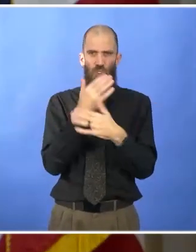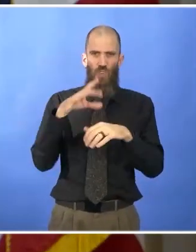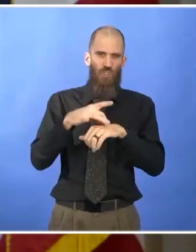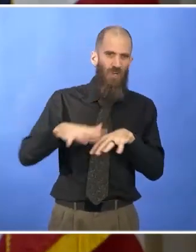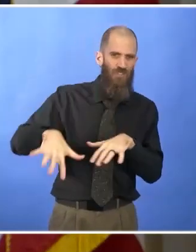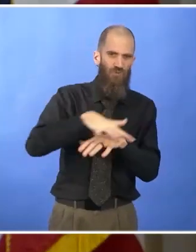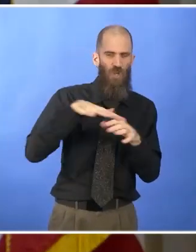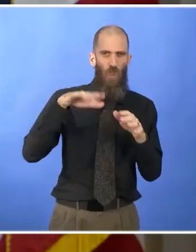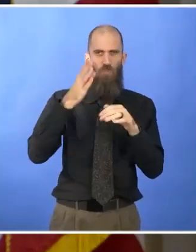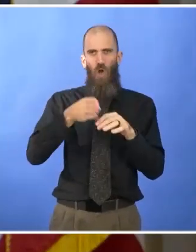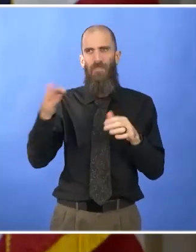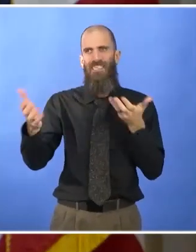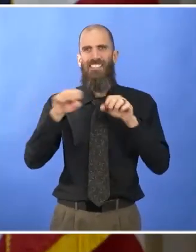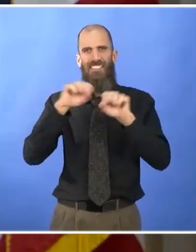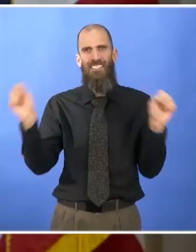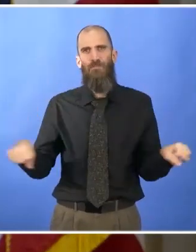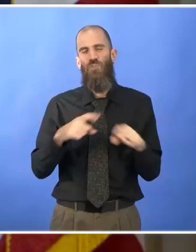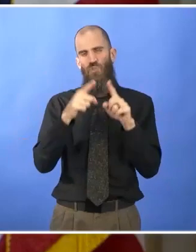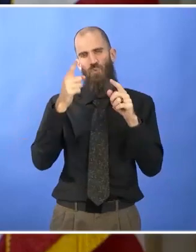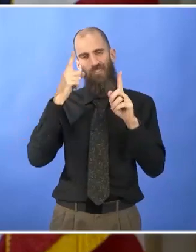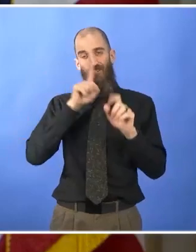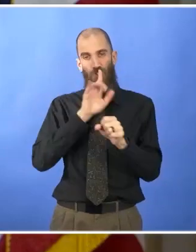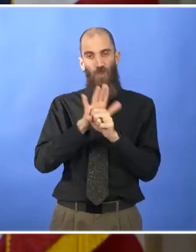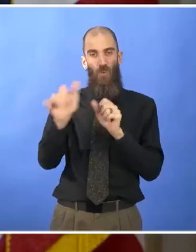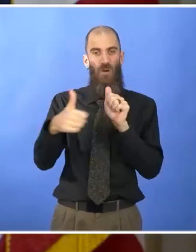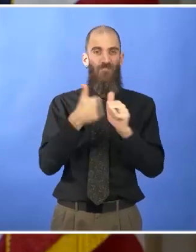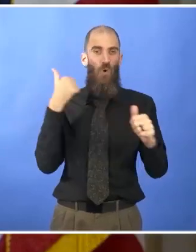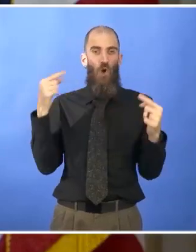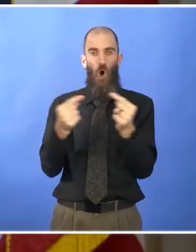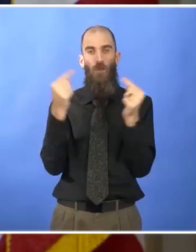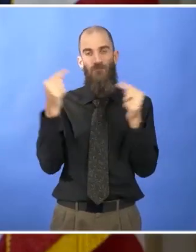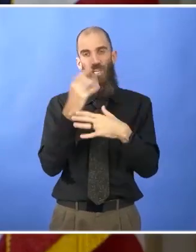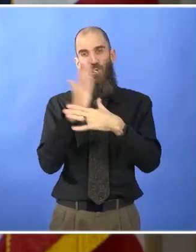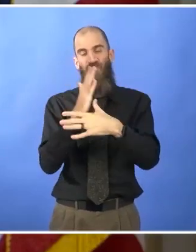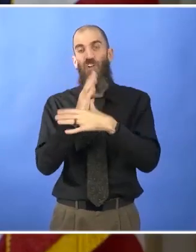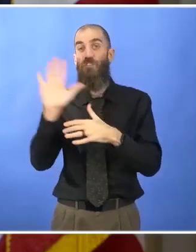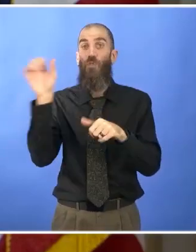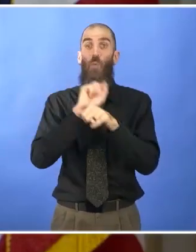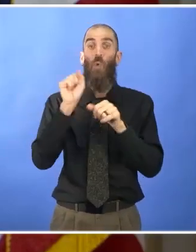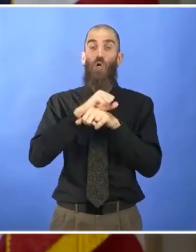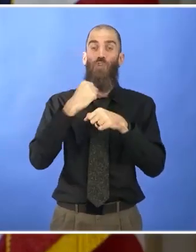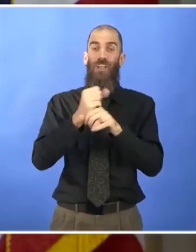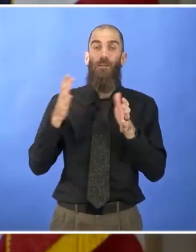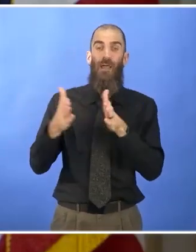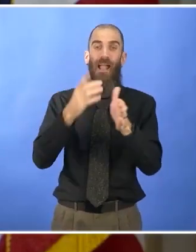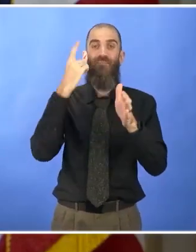FORWARD FOR WIRELESS CARRIERS TO DEPLOY 5G SERVICE IN ACCORDANCE WITH THEIR LICENSES, WHILE ALSO ENSURING SAFETY IN